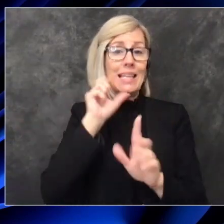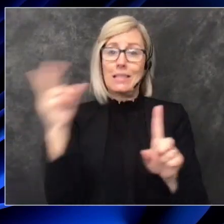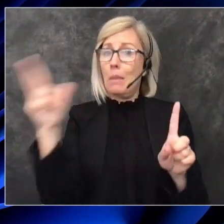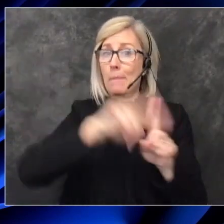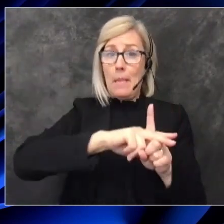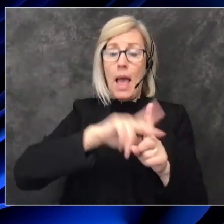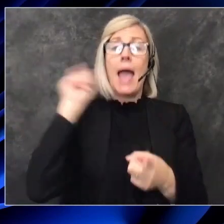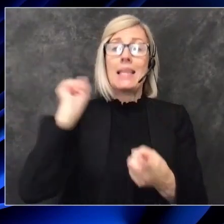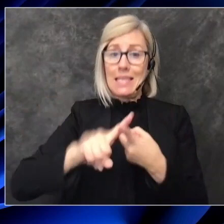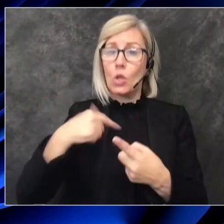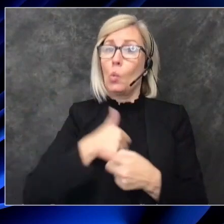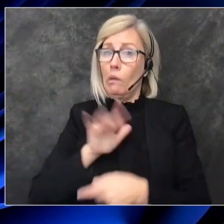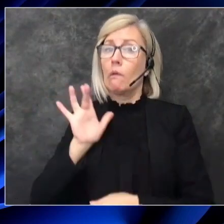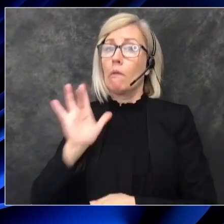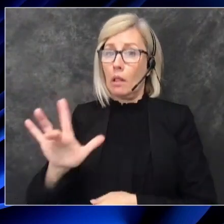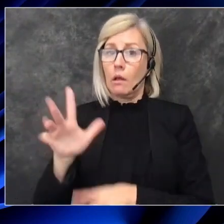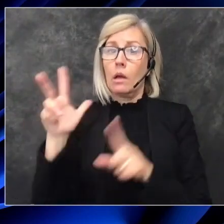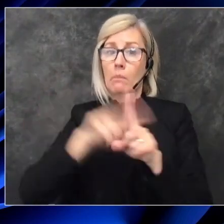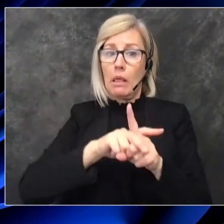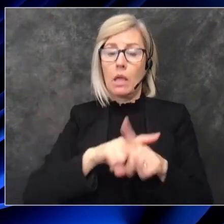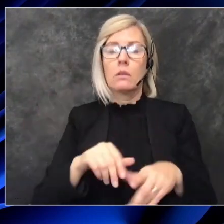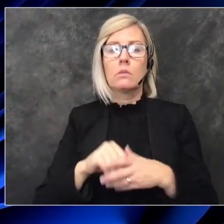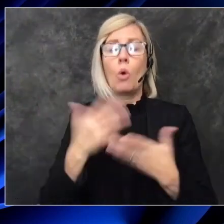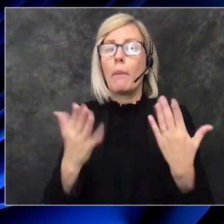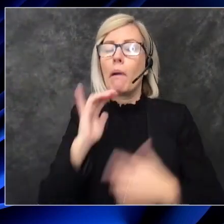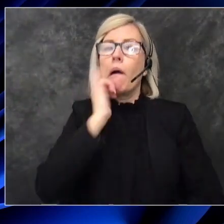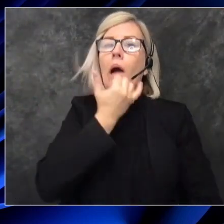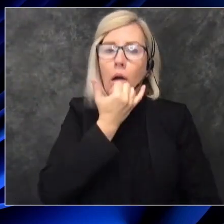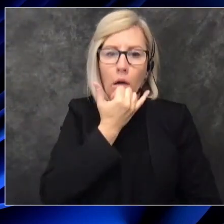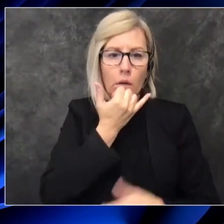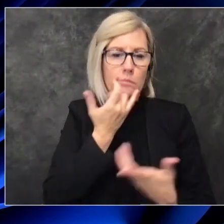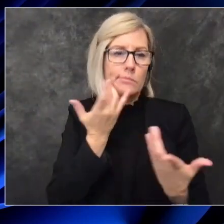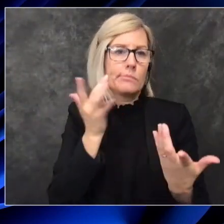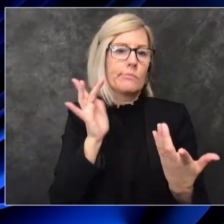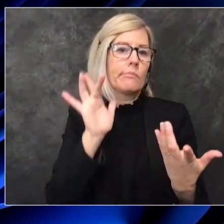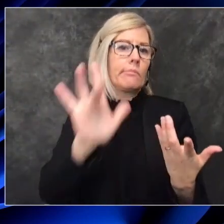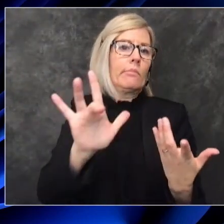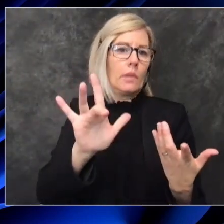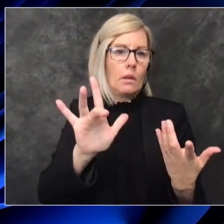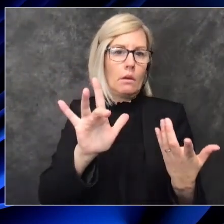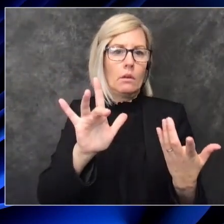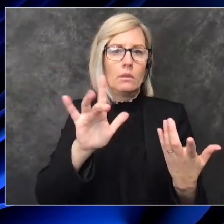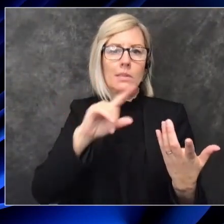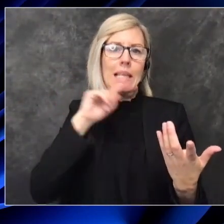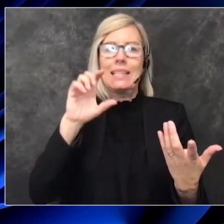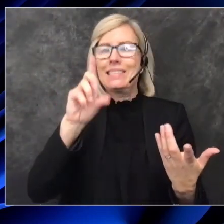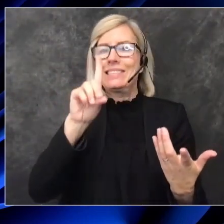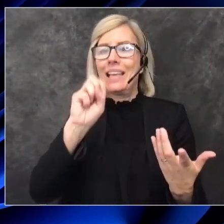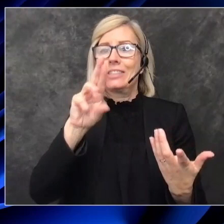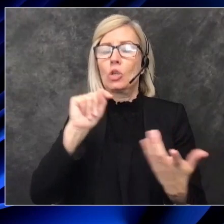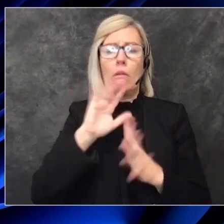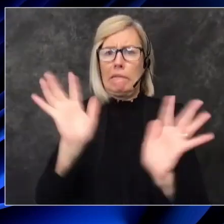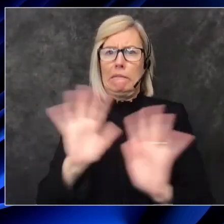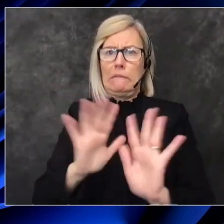So if we maybe accidentally clicked on desert for example and we thought Oh no, I don't want that one. 'cause it's going to be white.